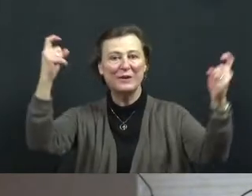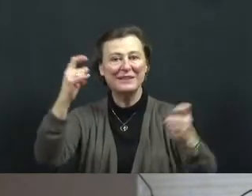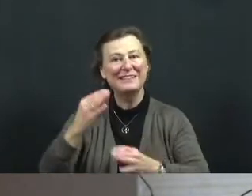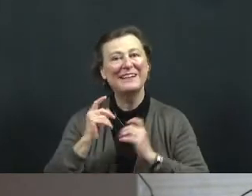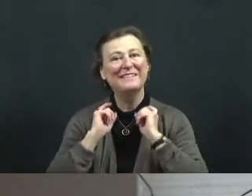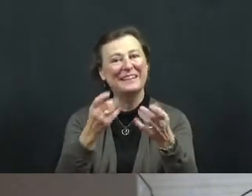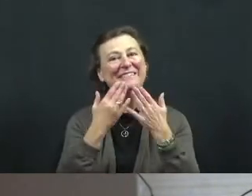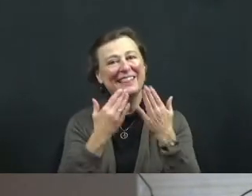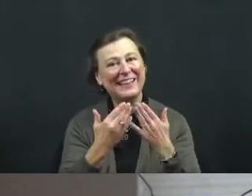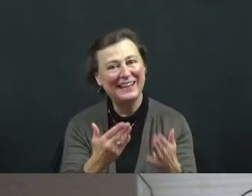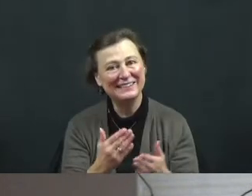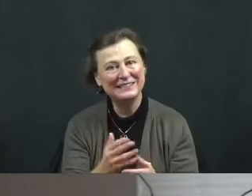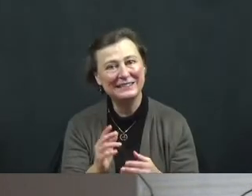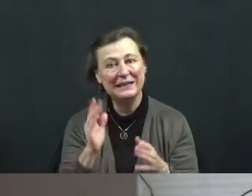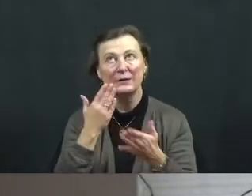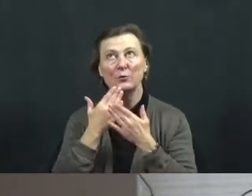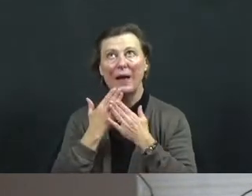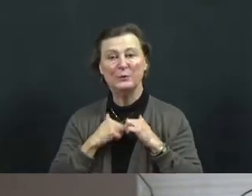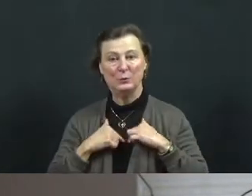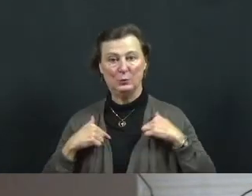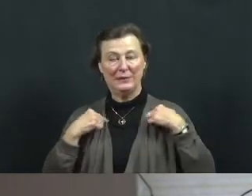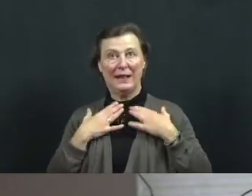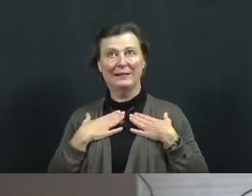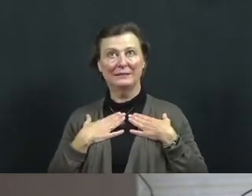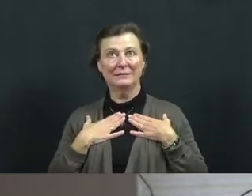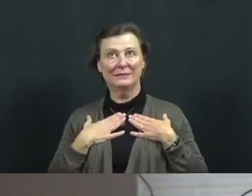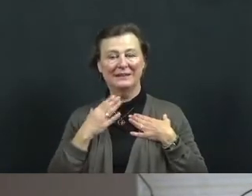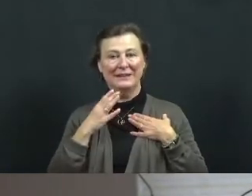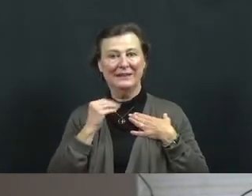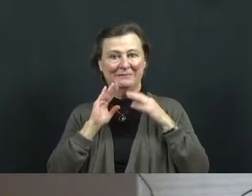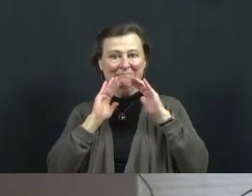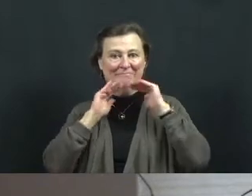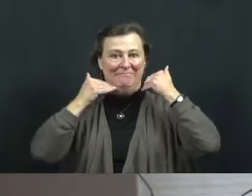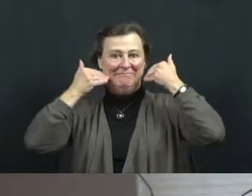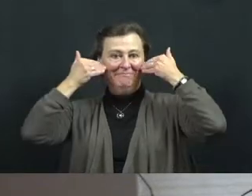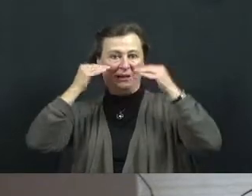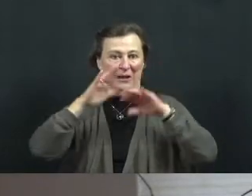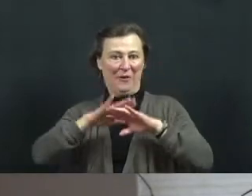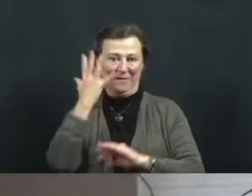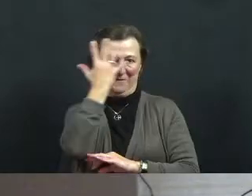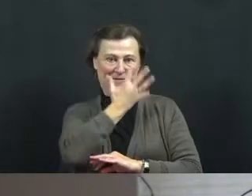His gratitude necklace around his neck and a smile on his face.